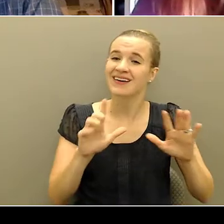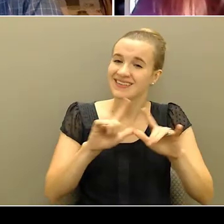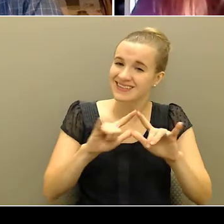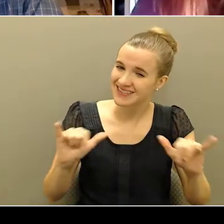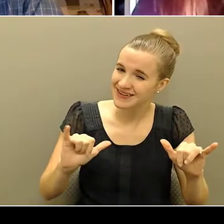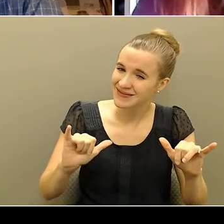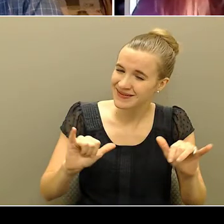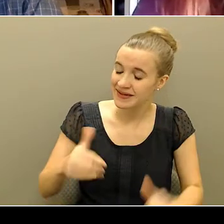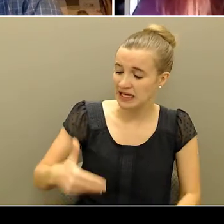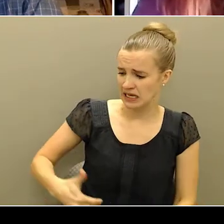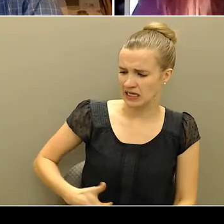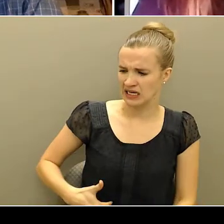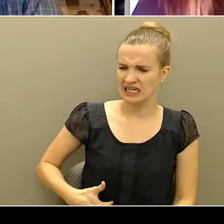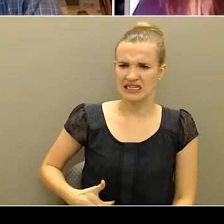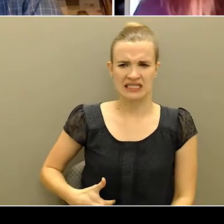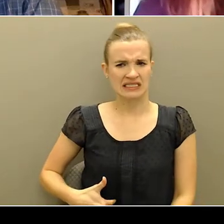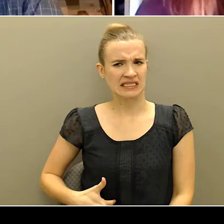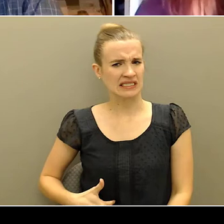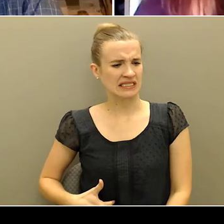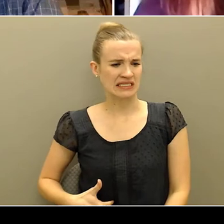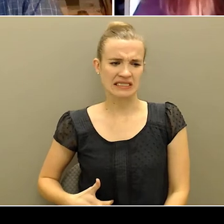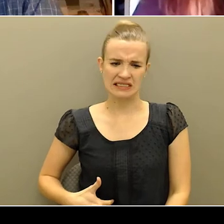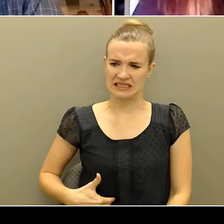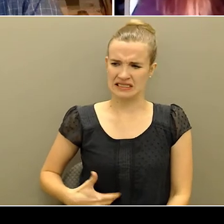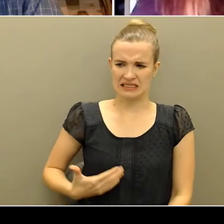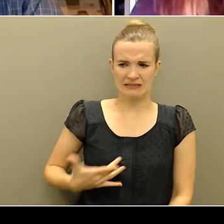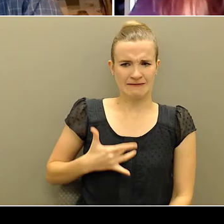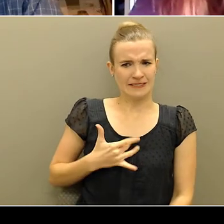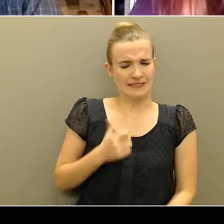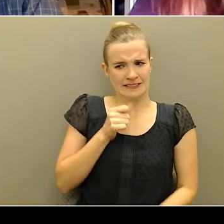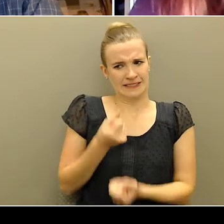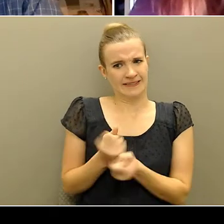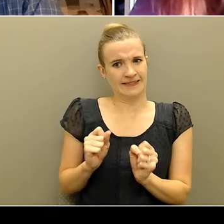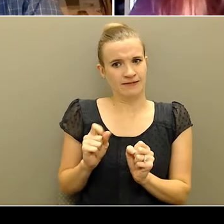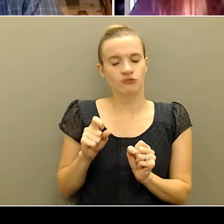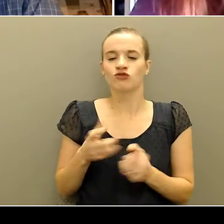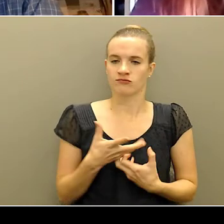well, you know what, I'm in Ecuador, and the zip lining looks a little sketchy,